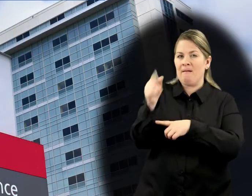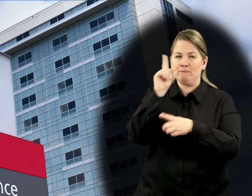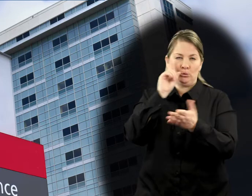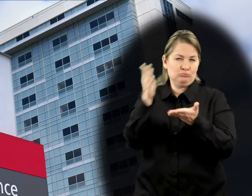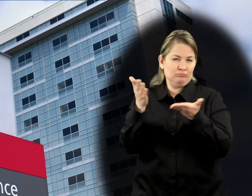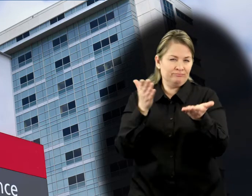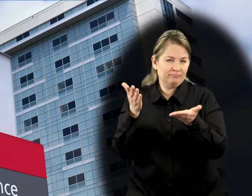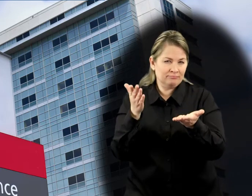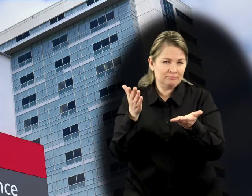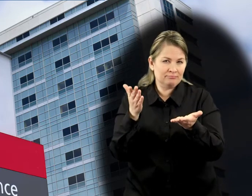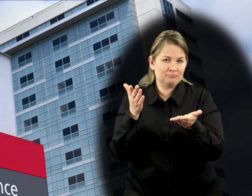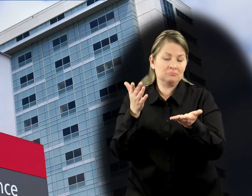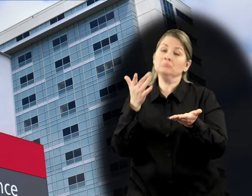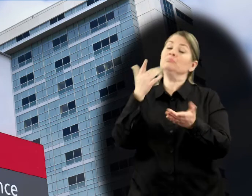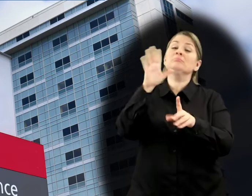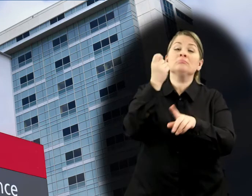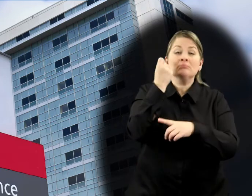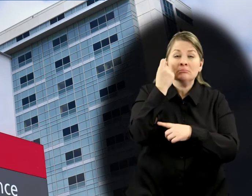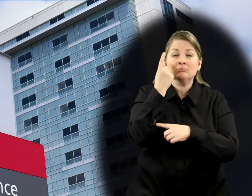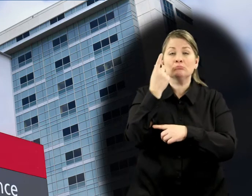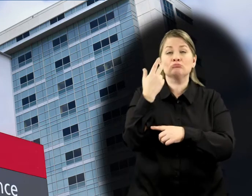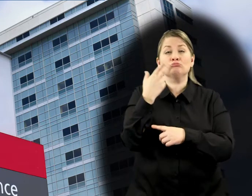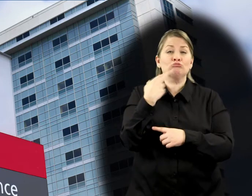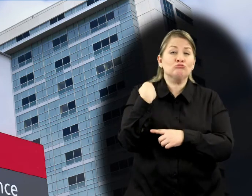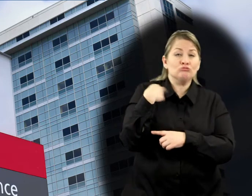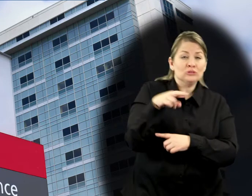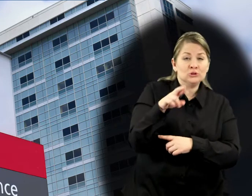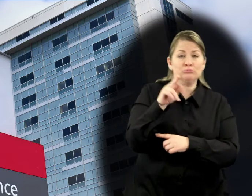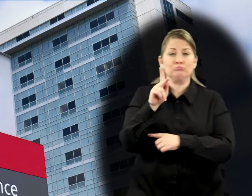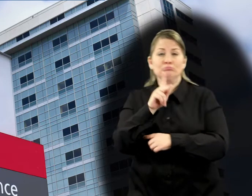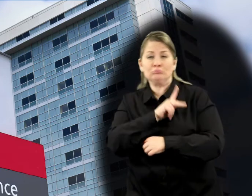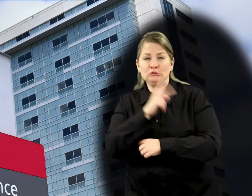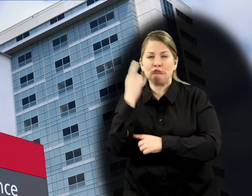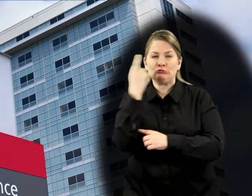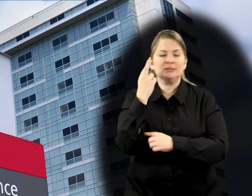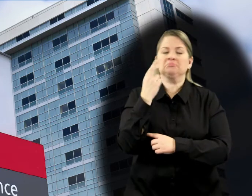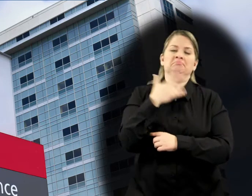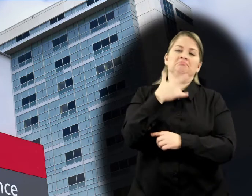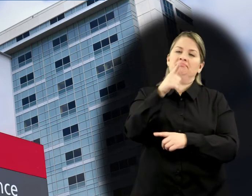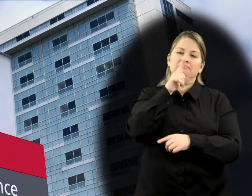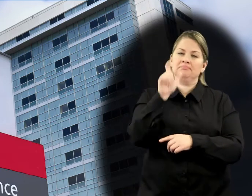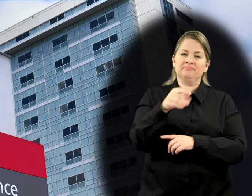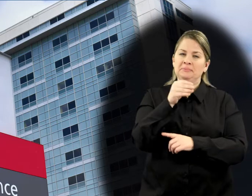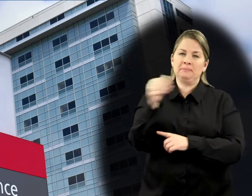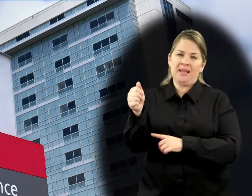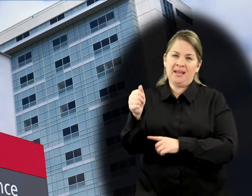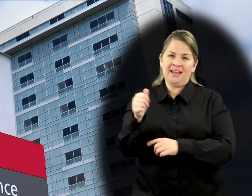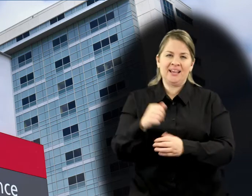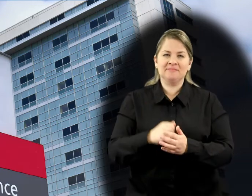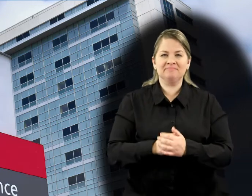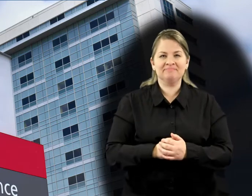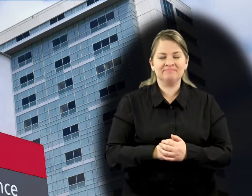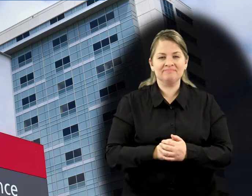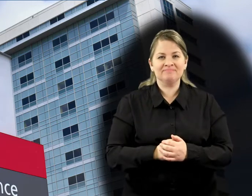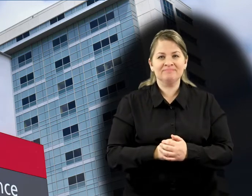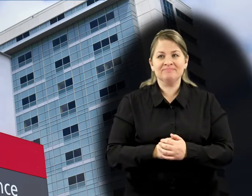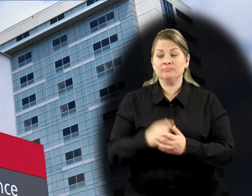required to communicate effectively with individuals who are deaf unless the communication is for religious or personal purposes.